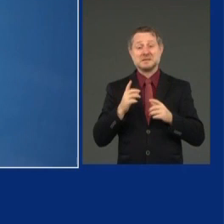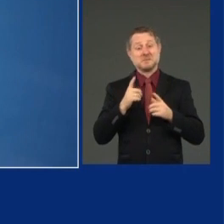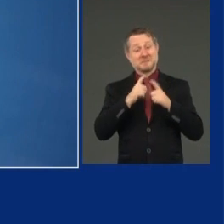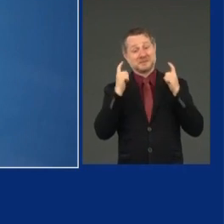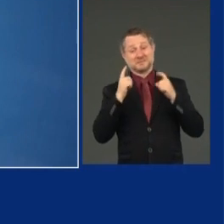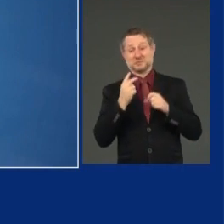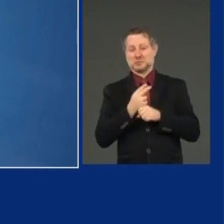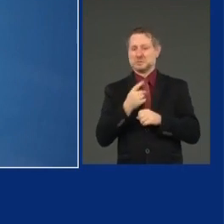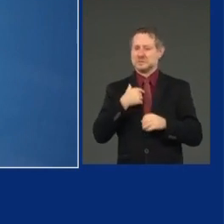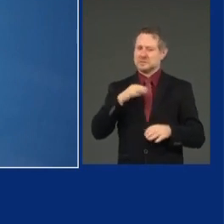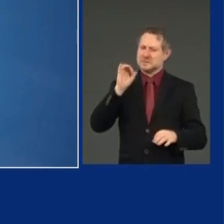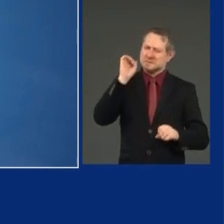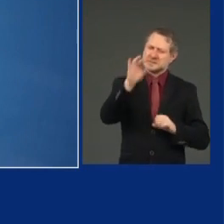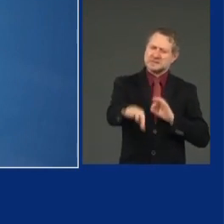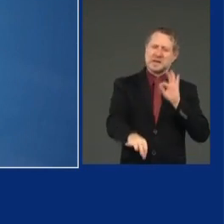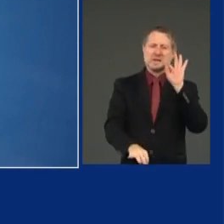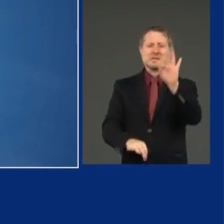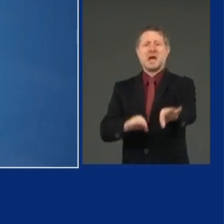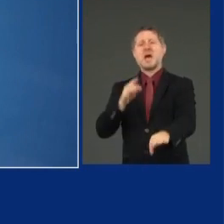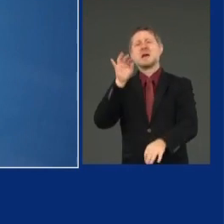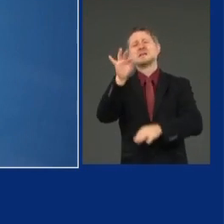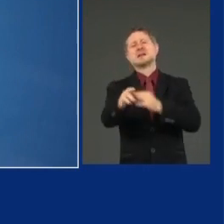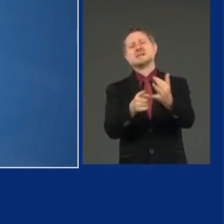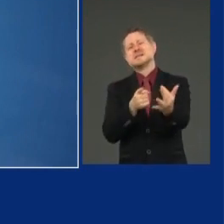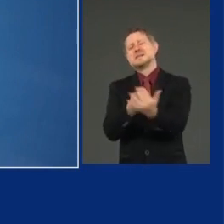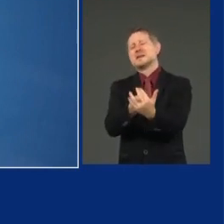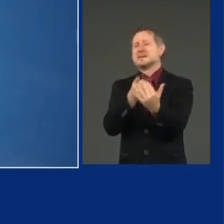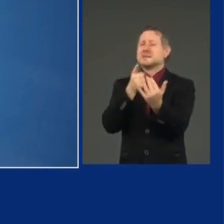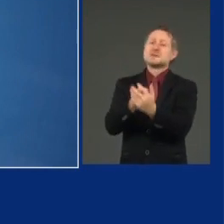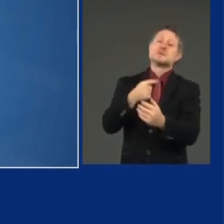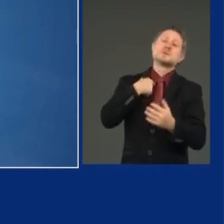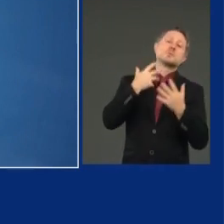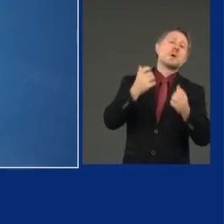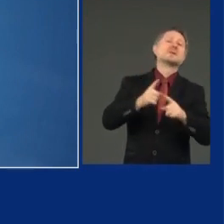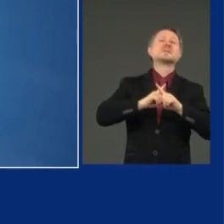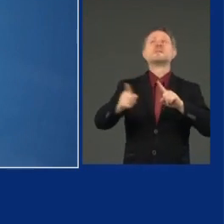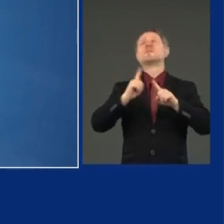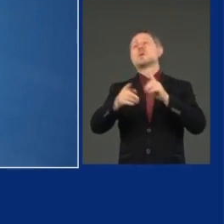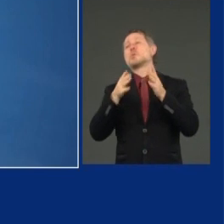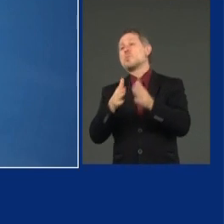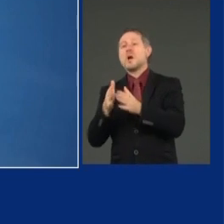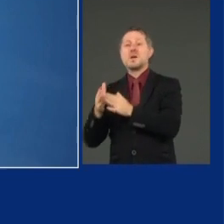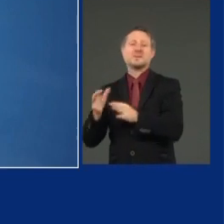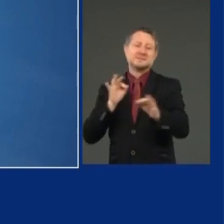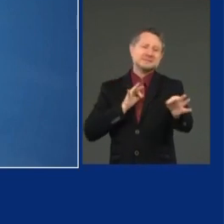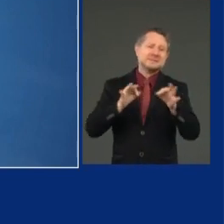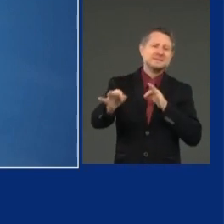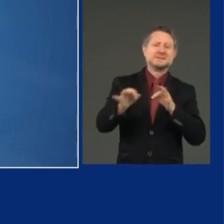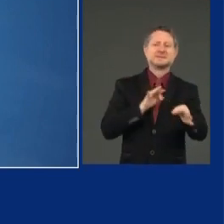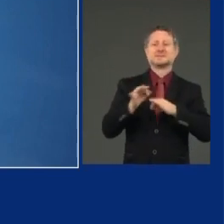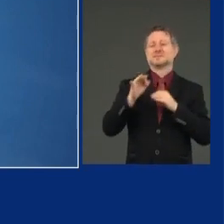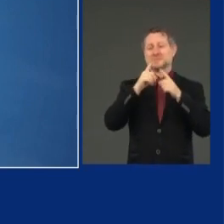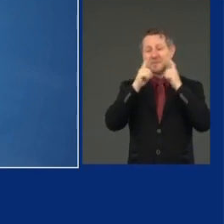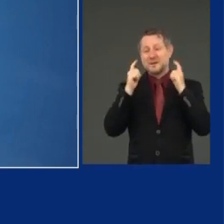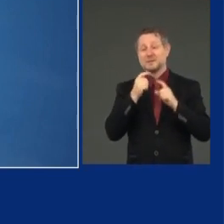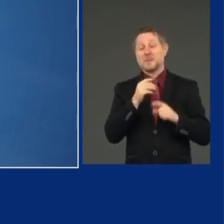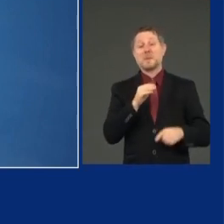WEAR A MASK. NOW, WEARING A MASK, I HAVE BEEN